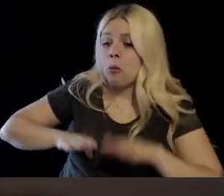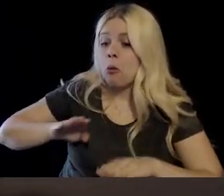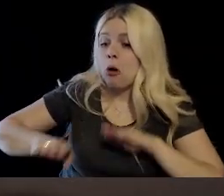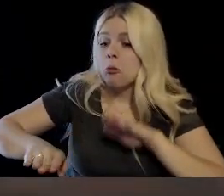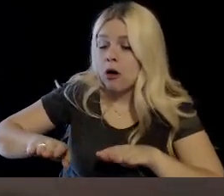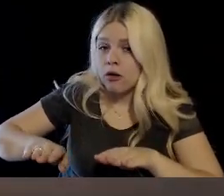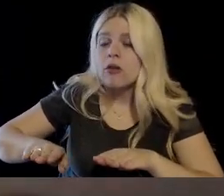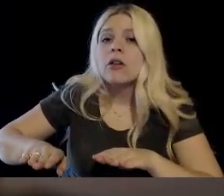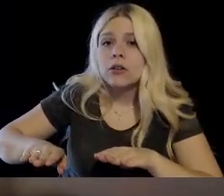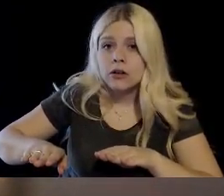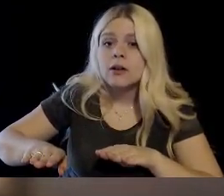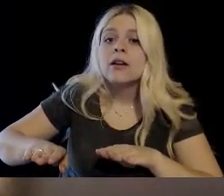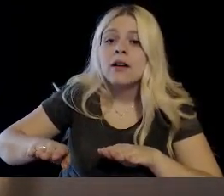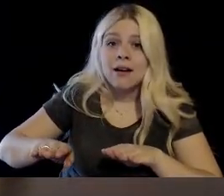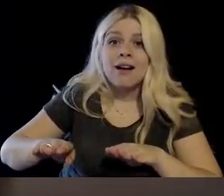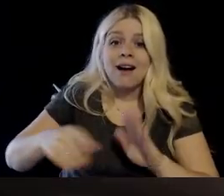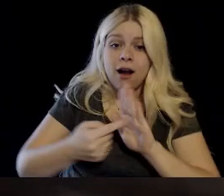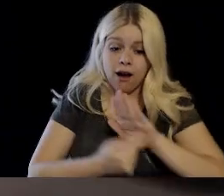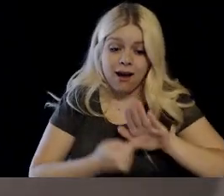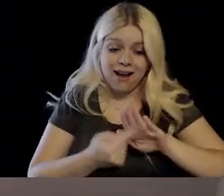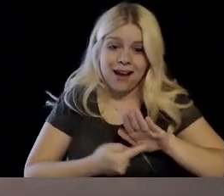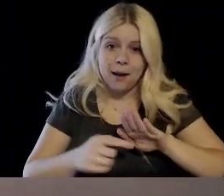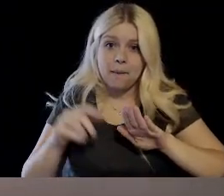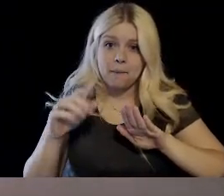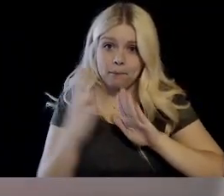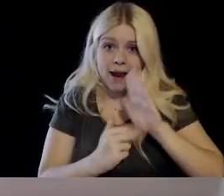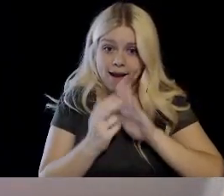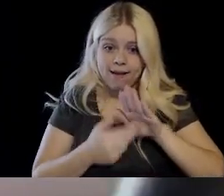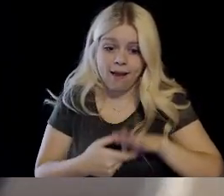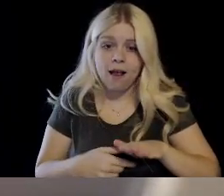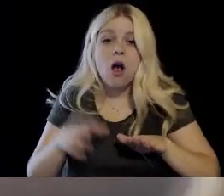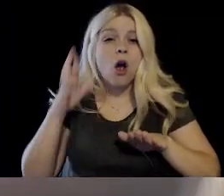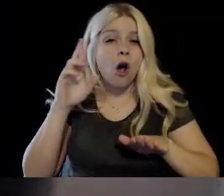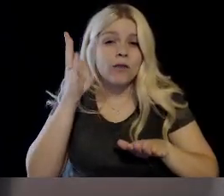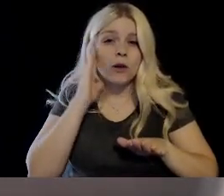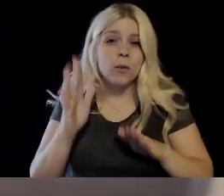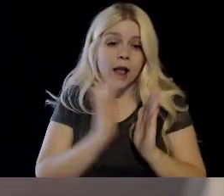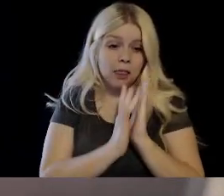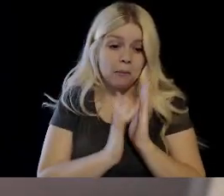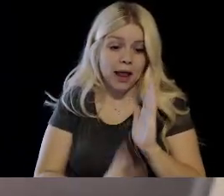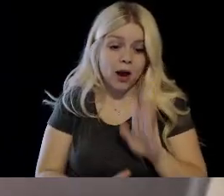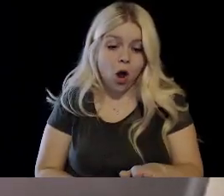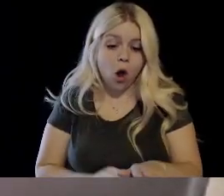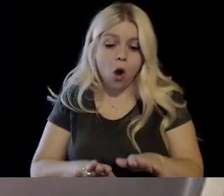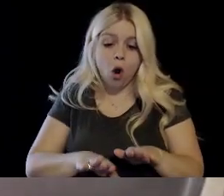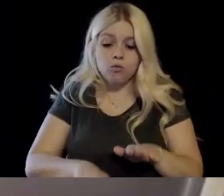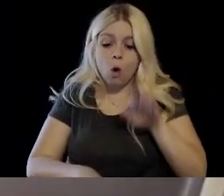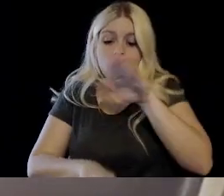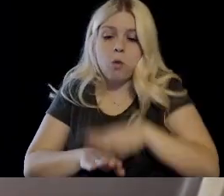And leave a print on that. Erica: So, I'm just - let me get my phone so it's focused in the right spot. There we